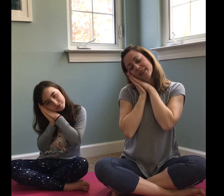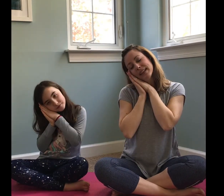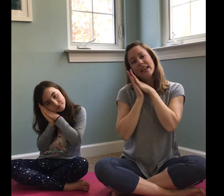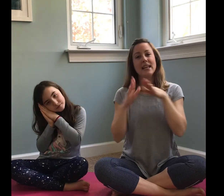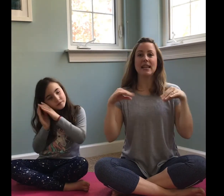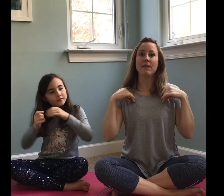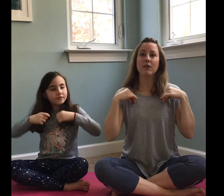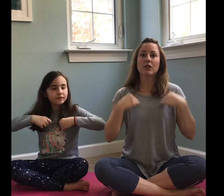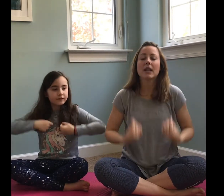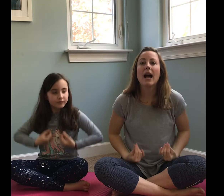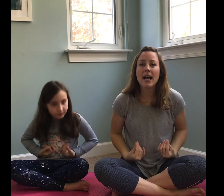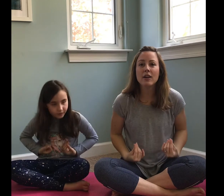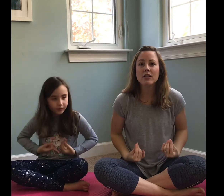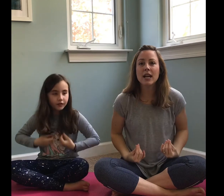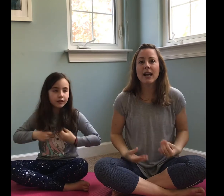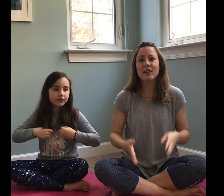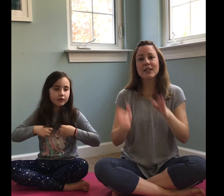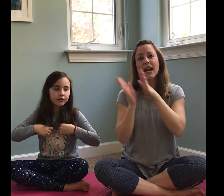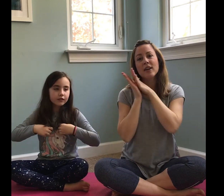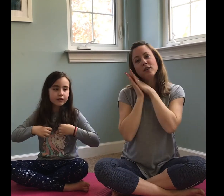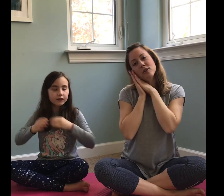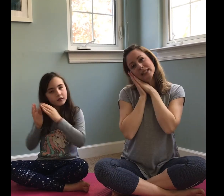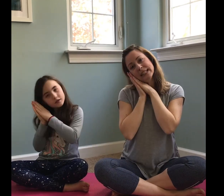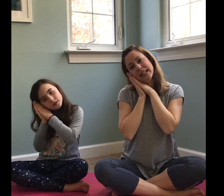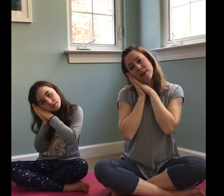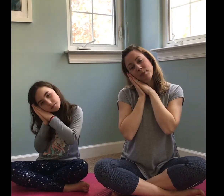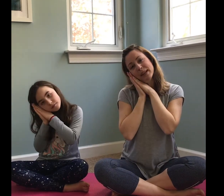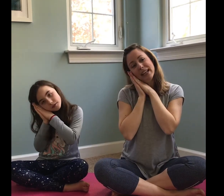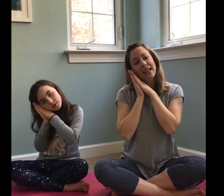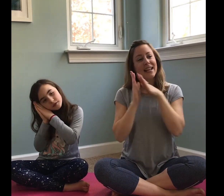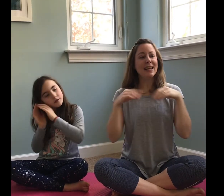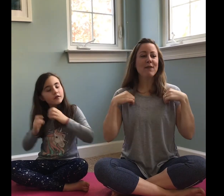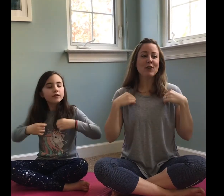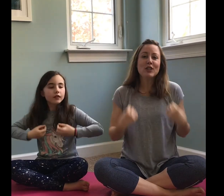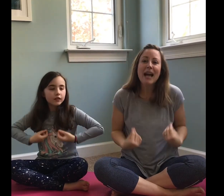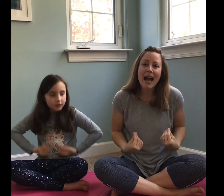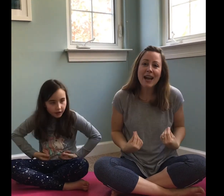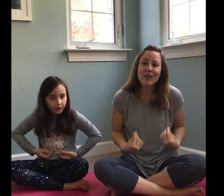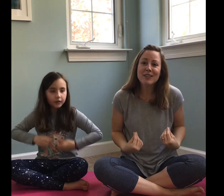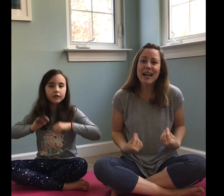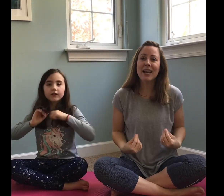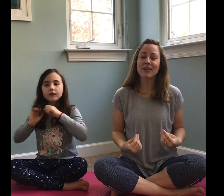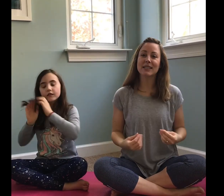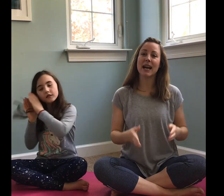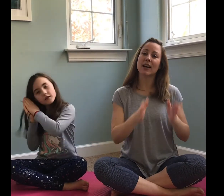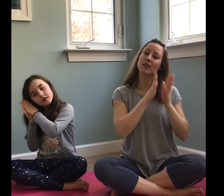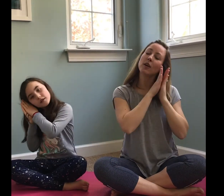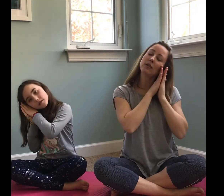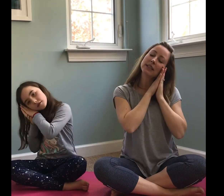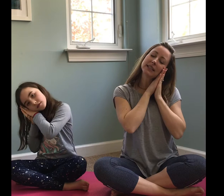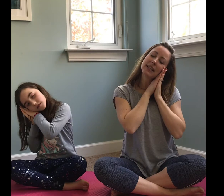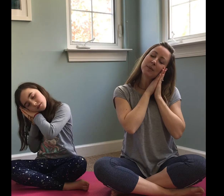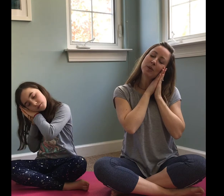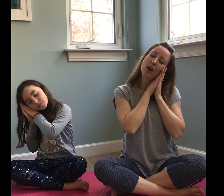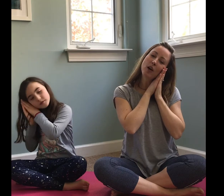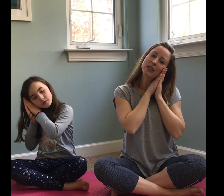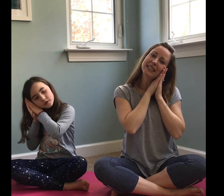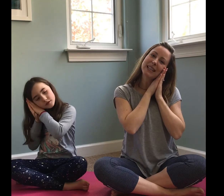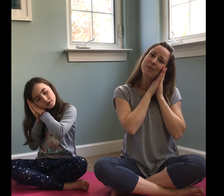you're tired tired tired go to sleep if you're tired tired tired go to sleep go to sleep